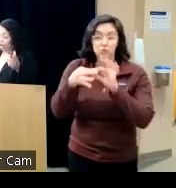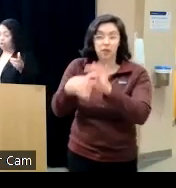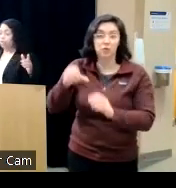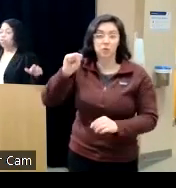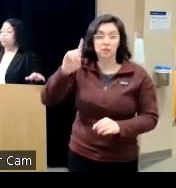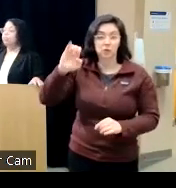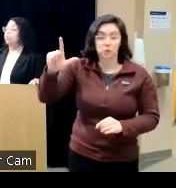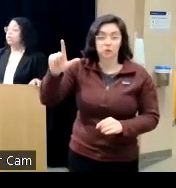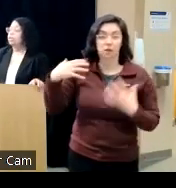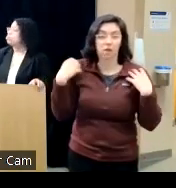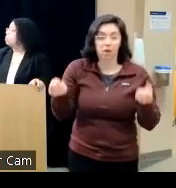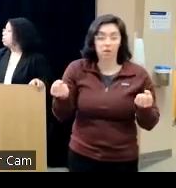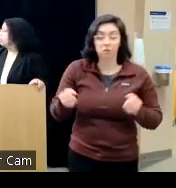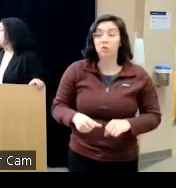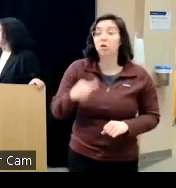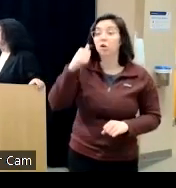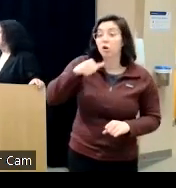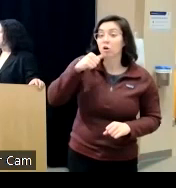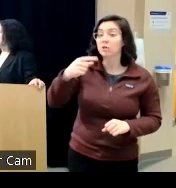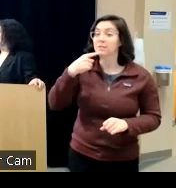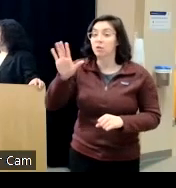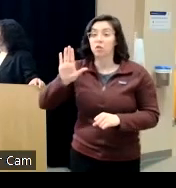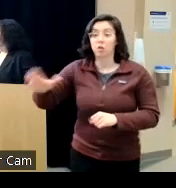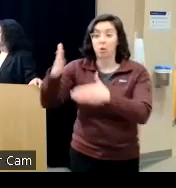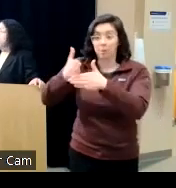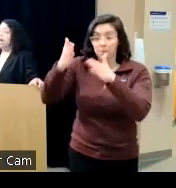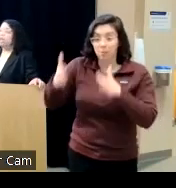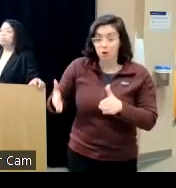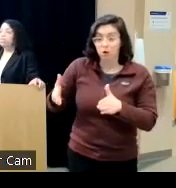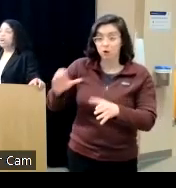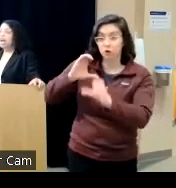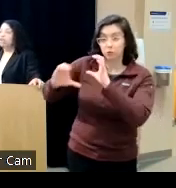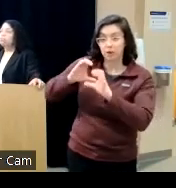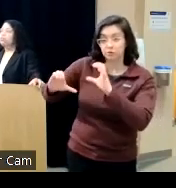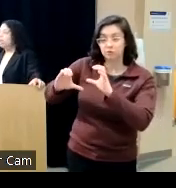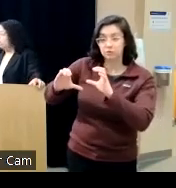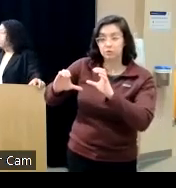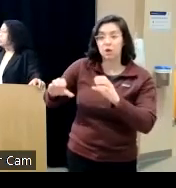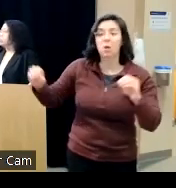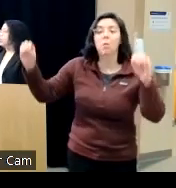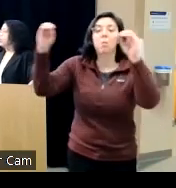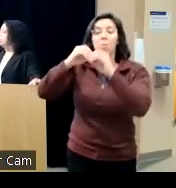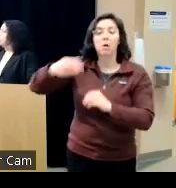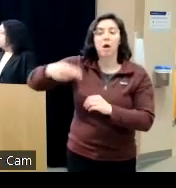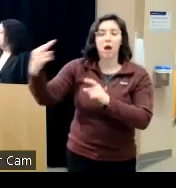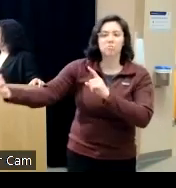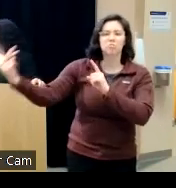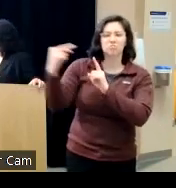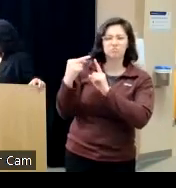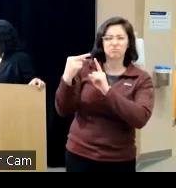girls who reported partner communication had much higher perceptions of perceived risk